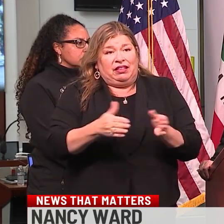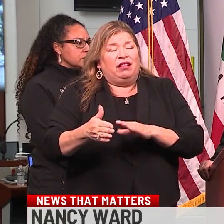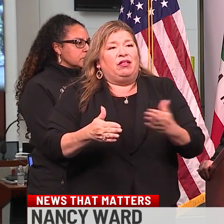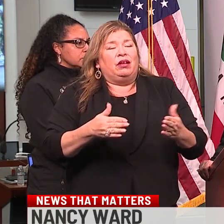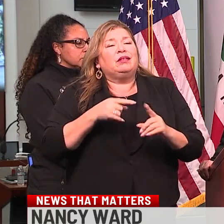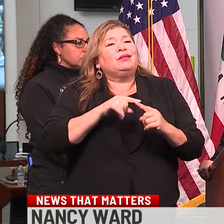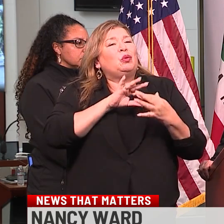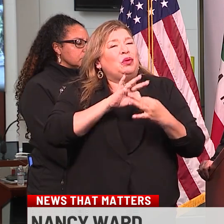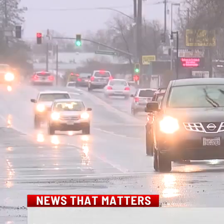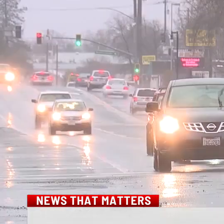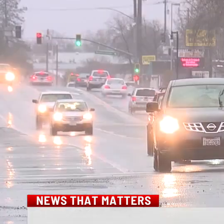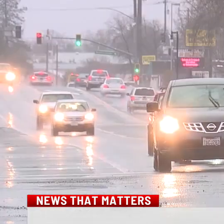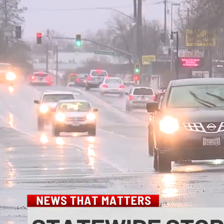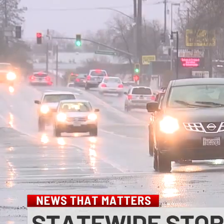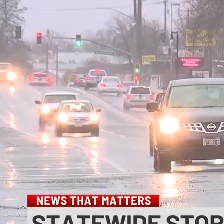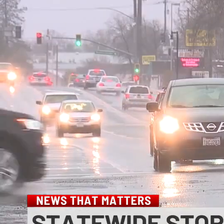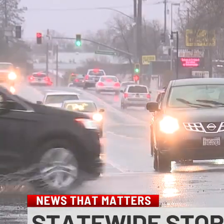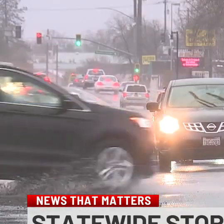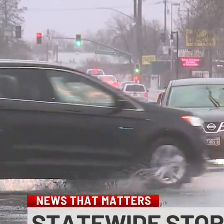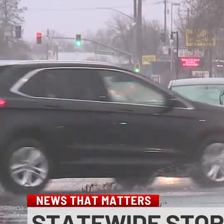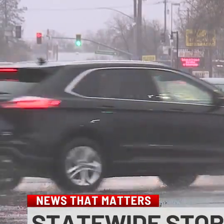THAT HAVE SO FAR BEEN CONFIRMED BY THE CORONER'S